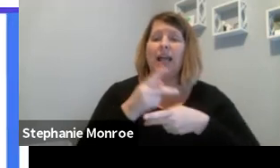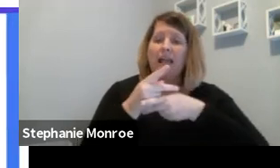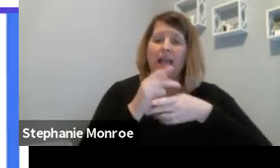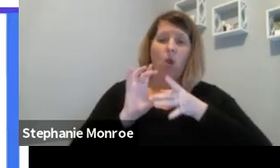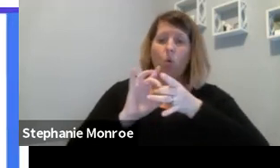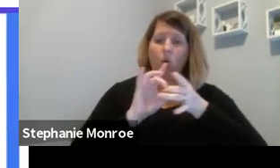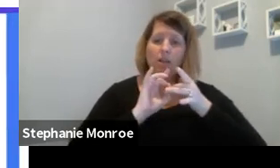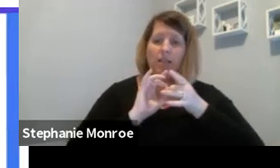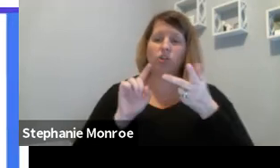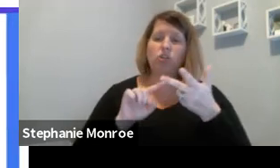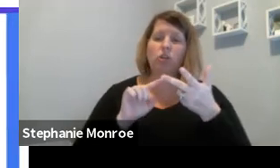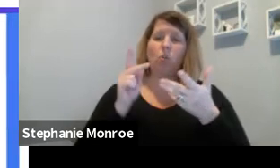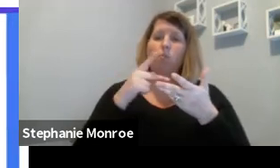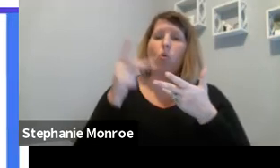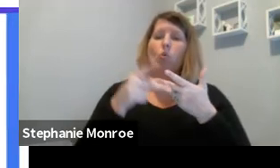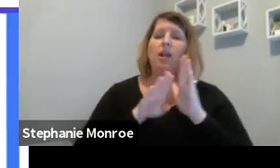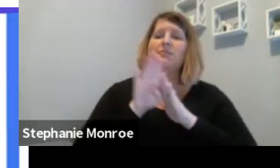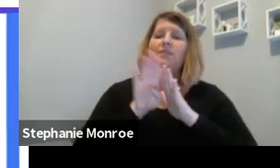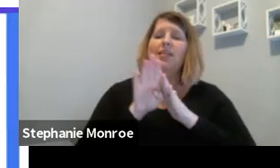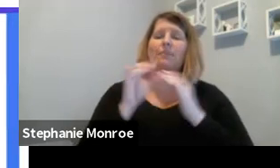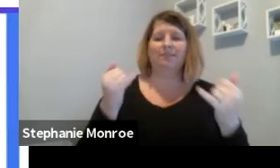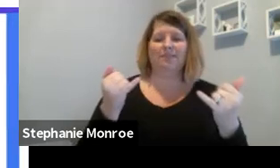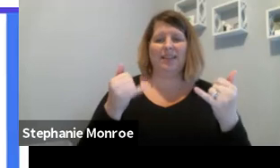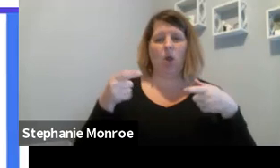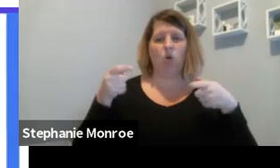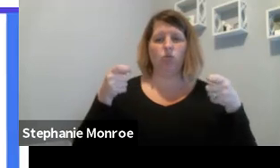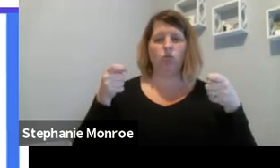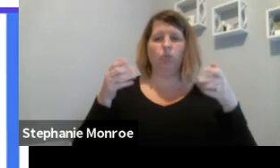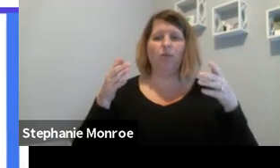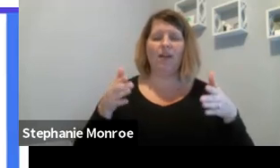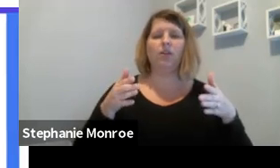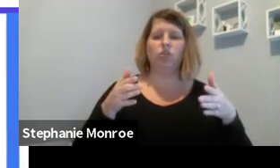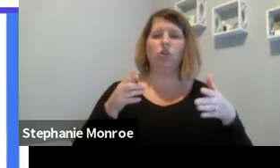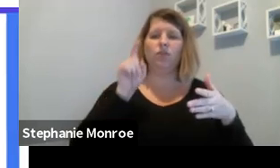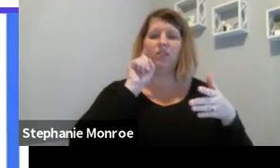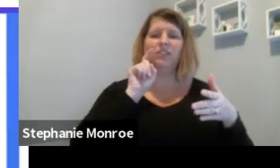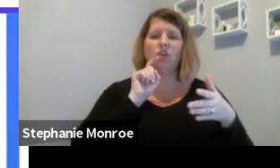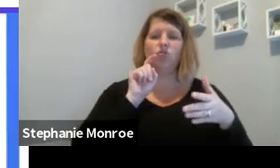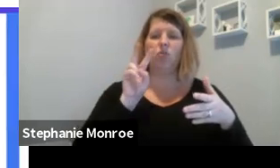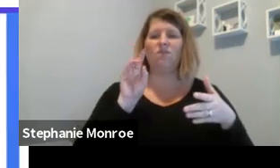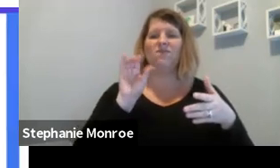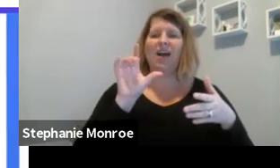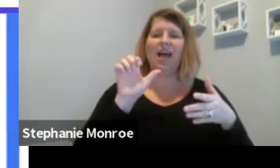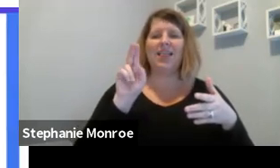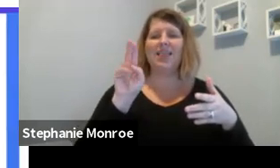program development, and now as a supervisor over sexual violence services.